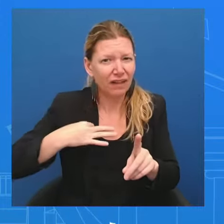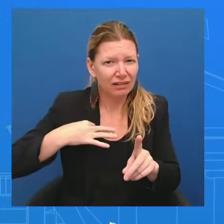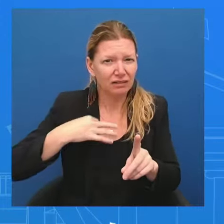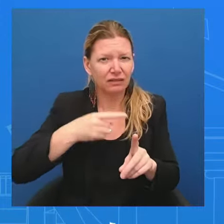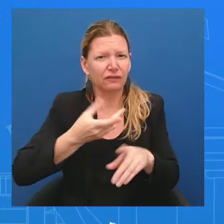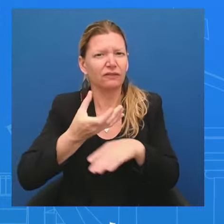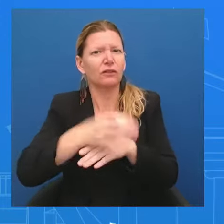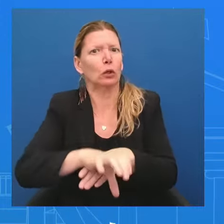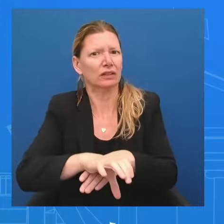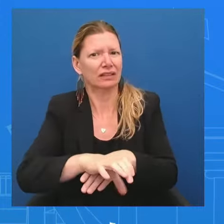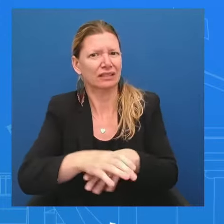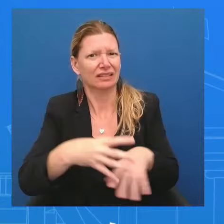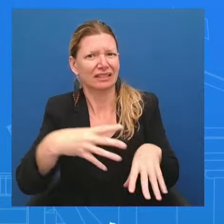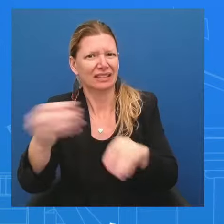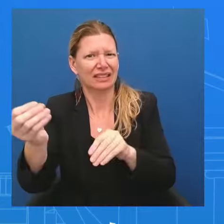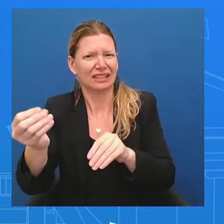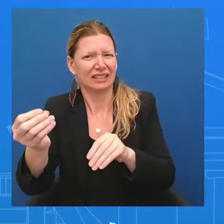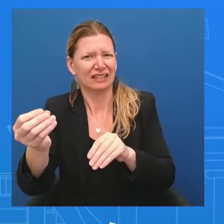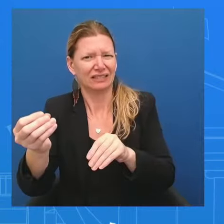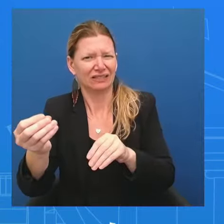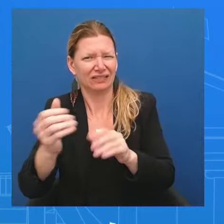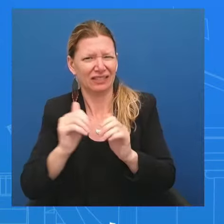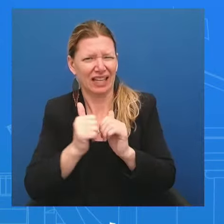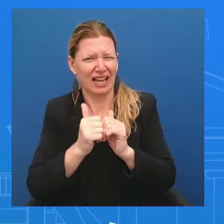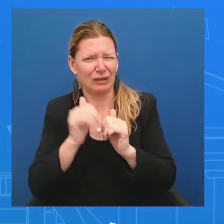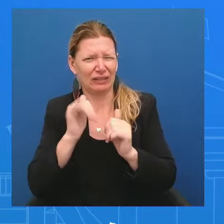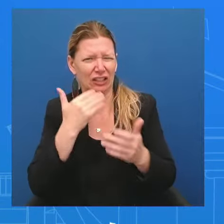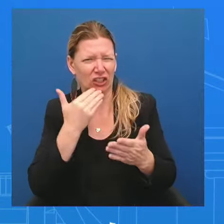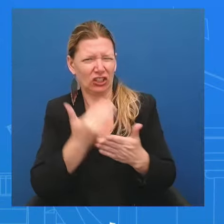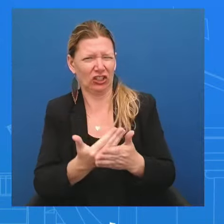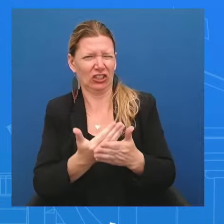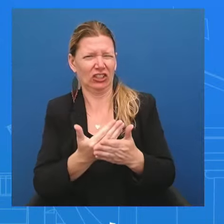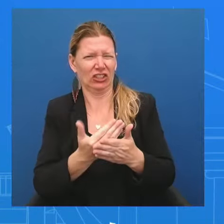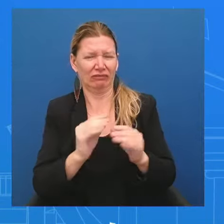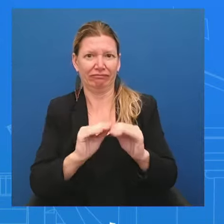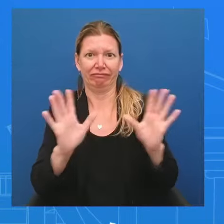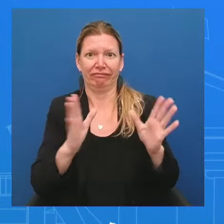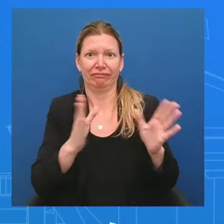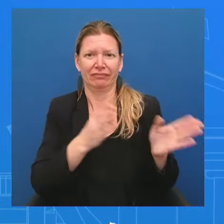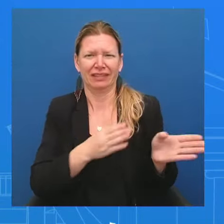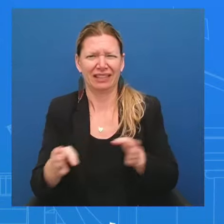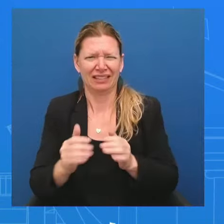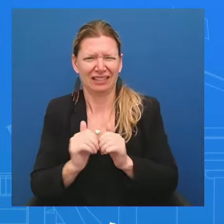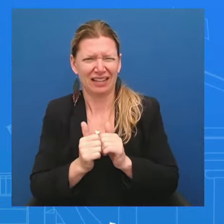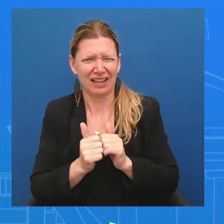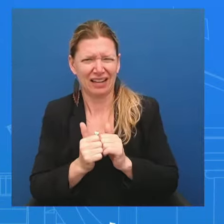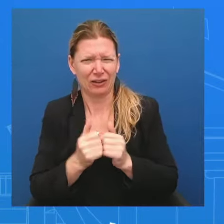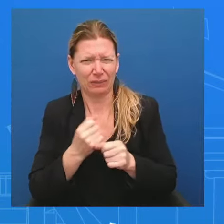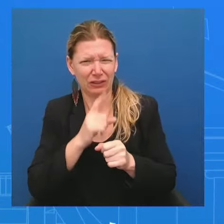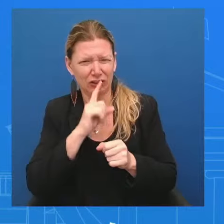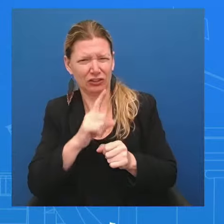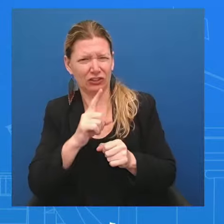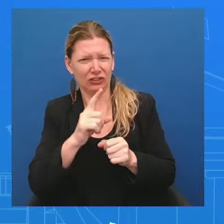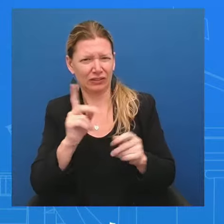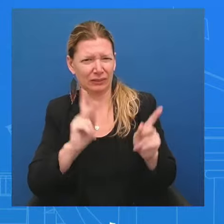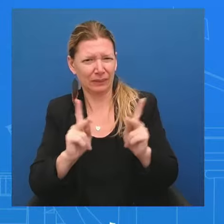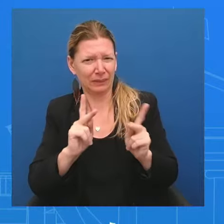a viable plan, a practical plan to make sure that these people are going to a safe place? Mr. Kirby: I didn't say that everything that's happening